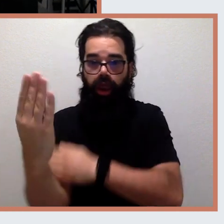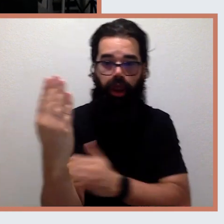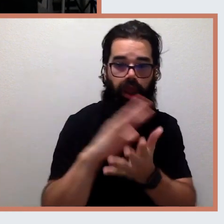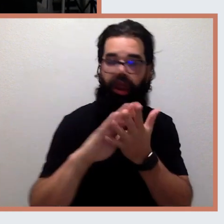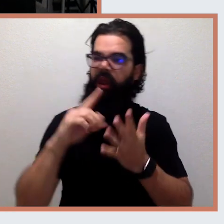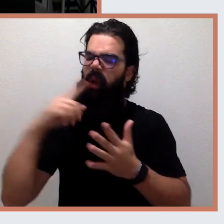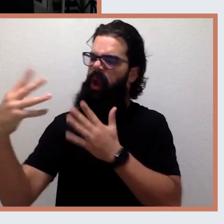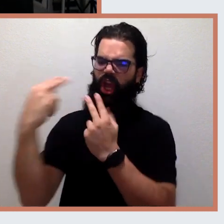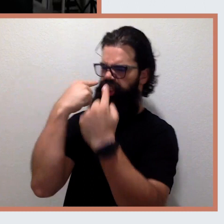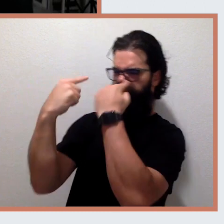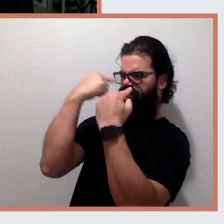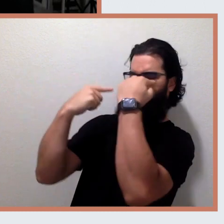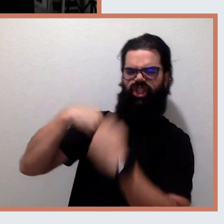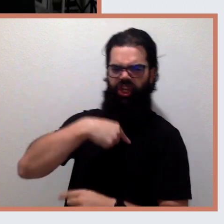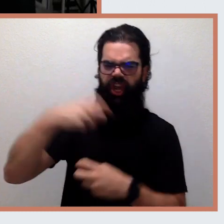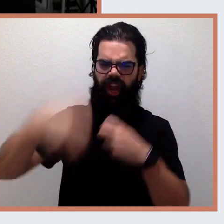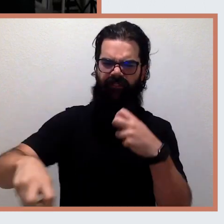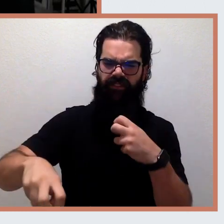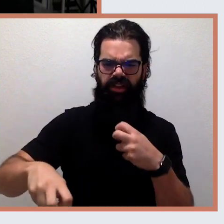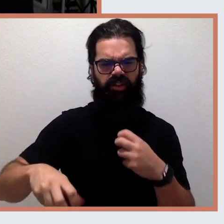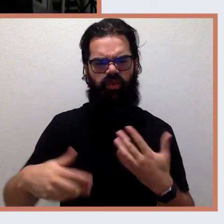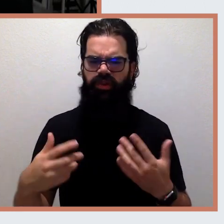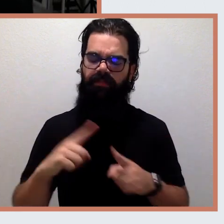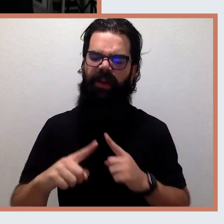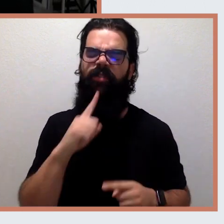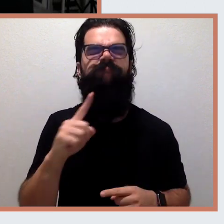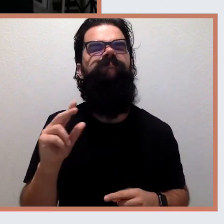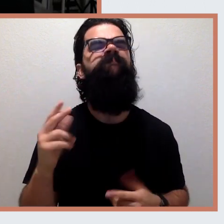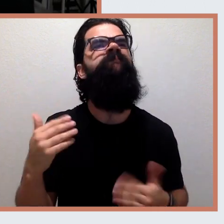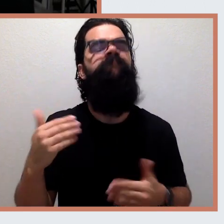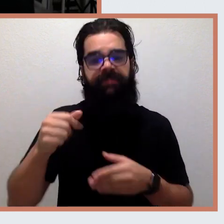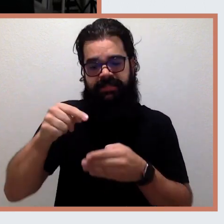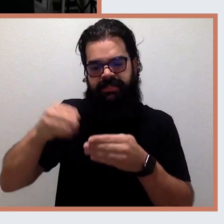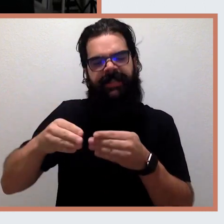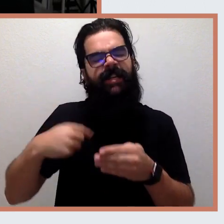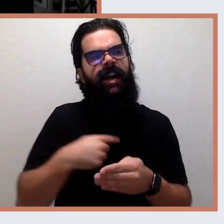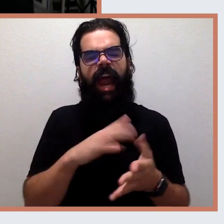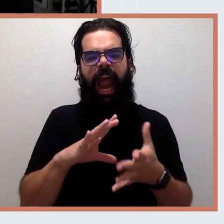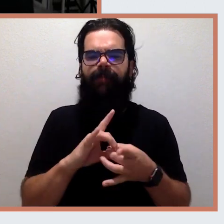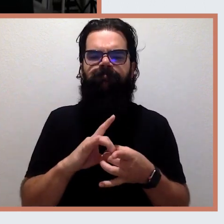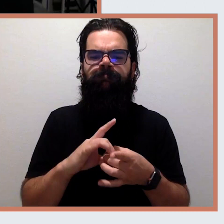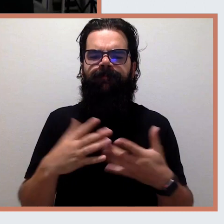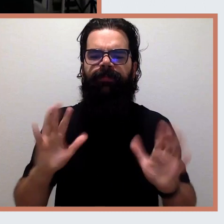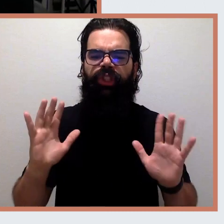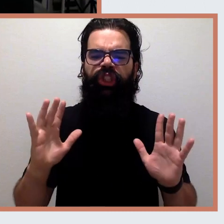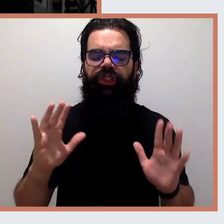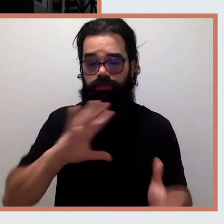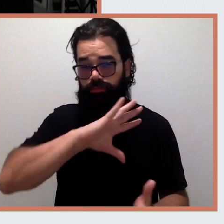Oh, they came at us hard, and it's nowhere near as hard as the real like BUD/S, right?